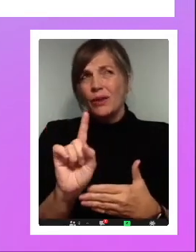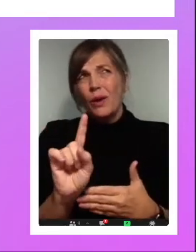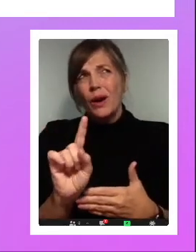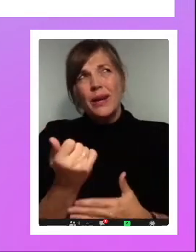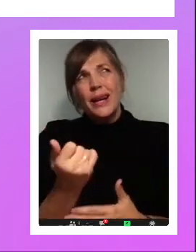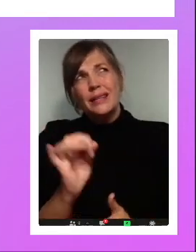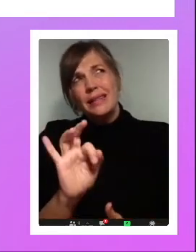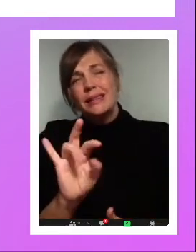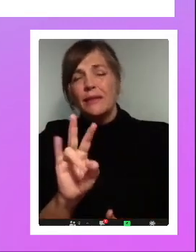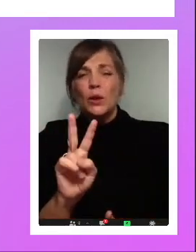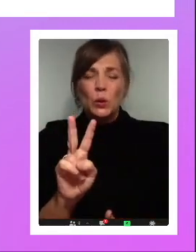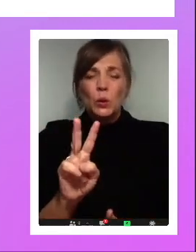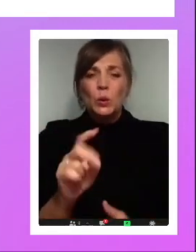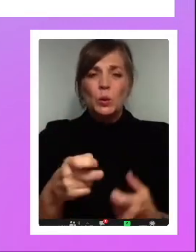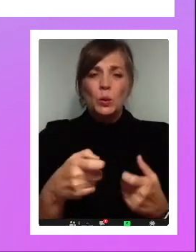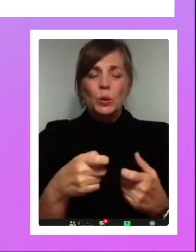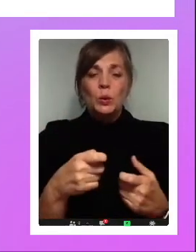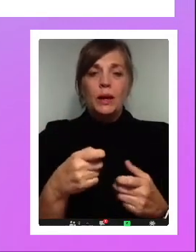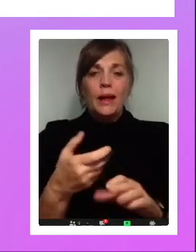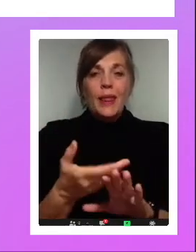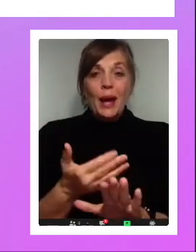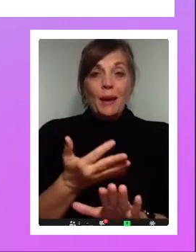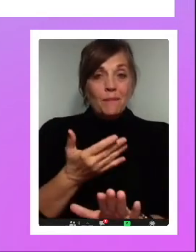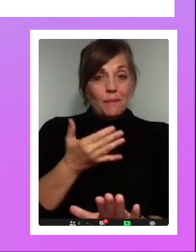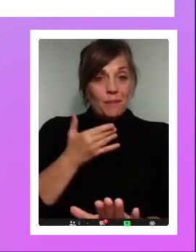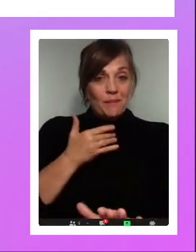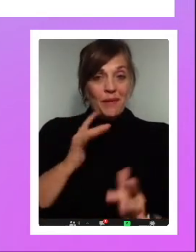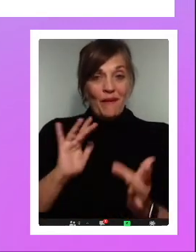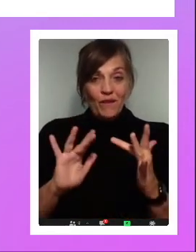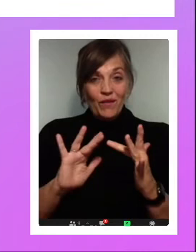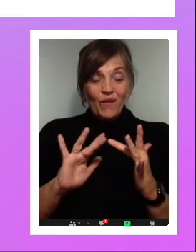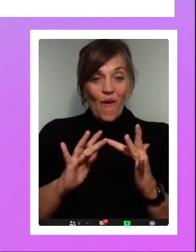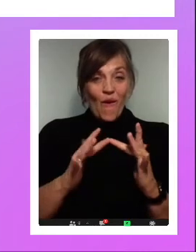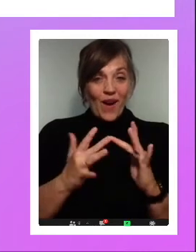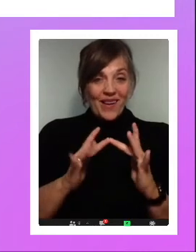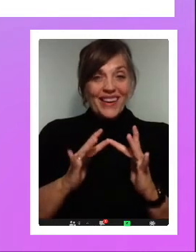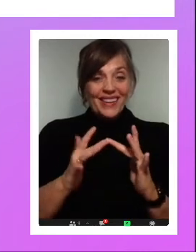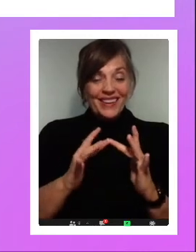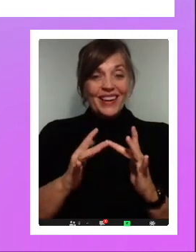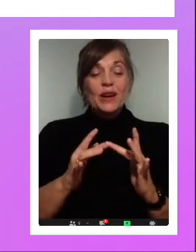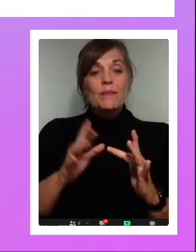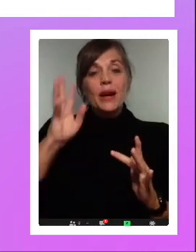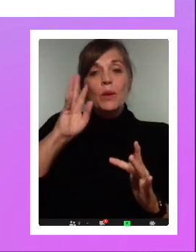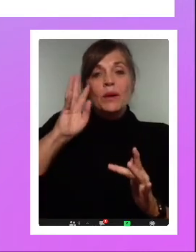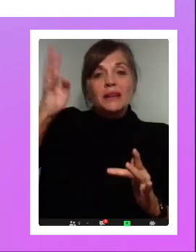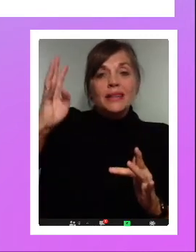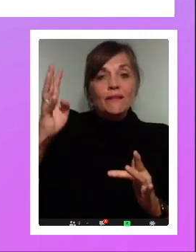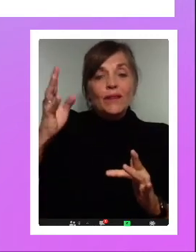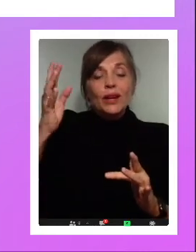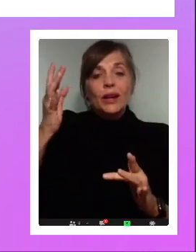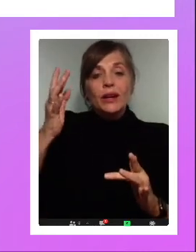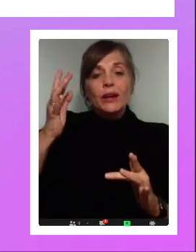is this pre-internet but it was invented in the context of the ARPANET project